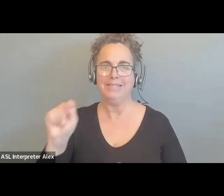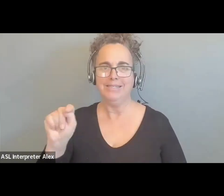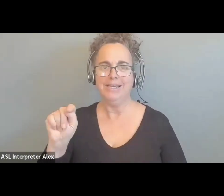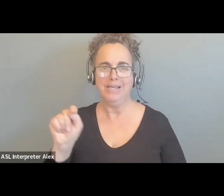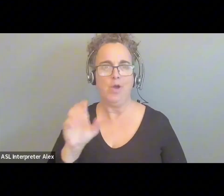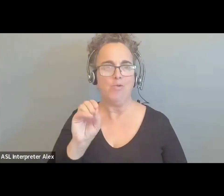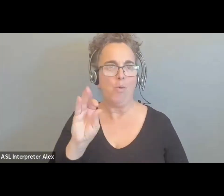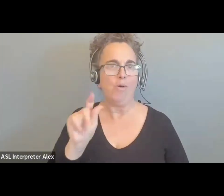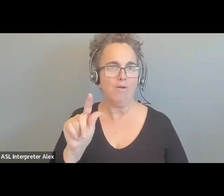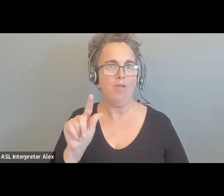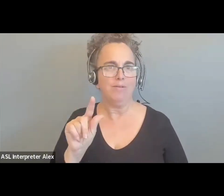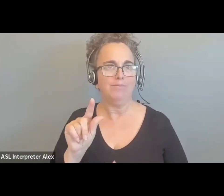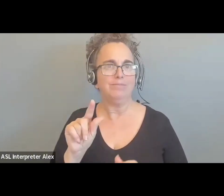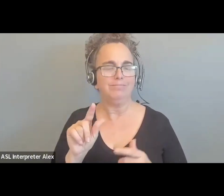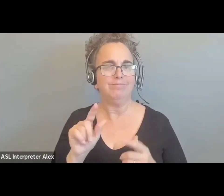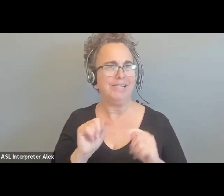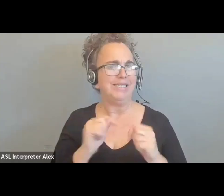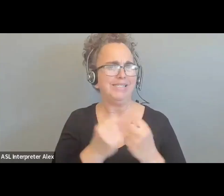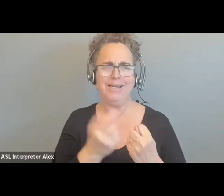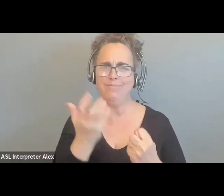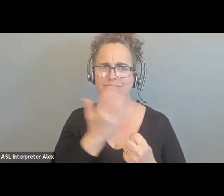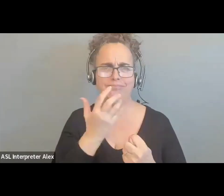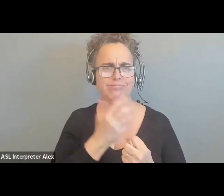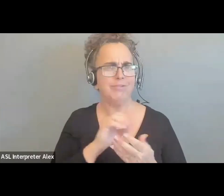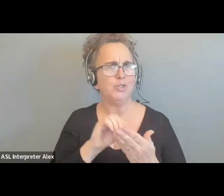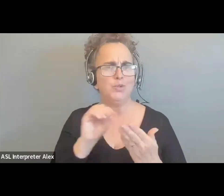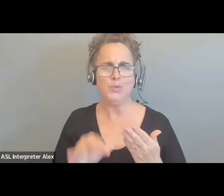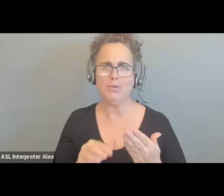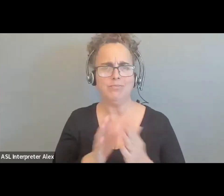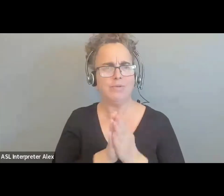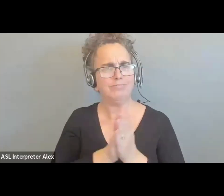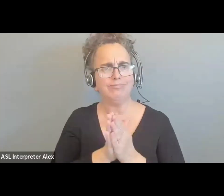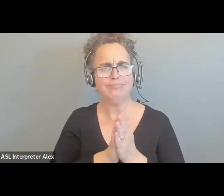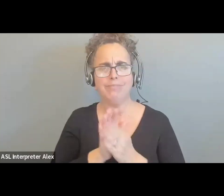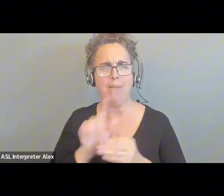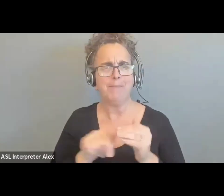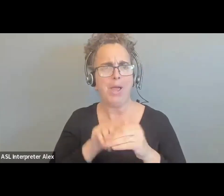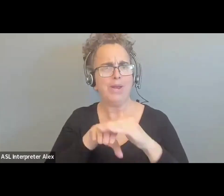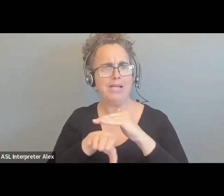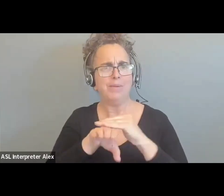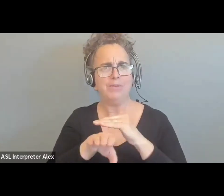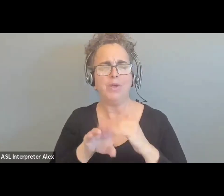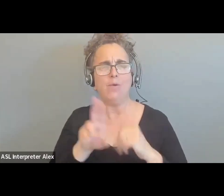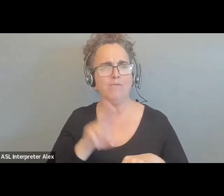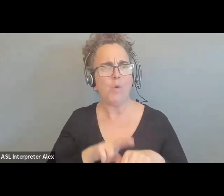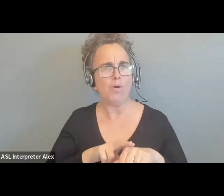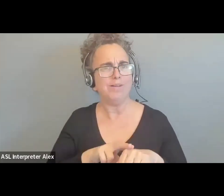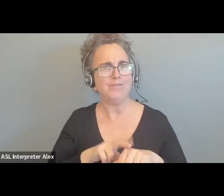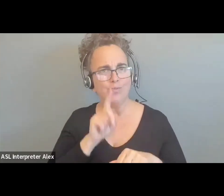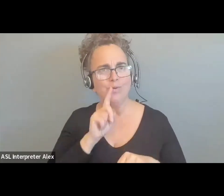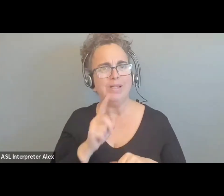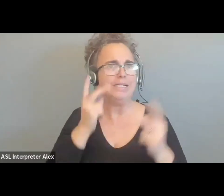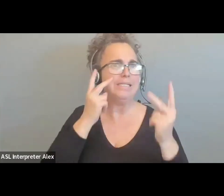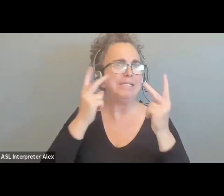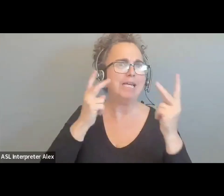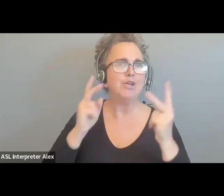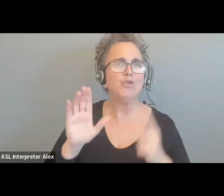really cares about accessibility and I think a huge part of it is sort of looking to your outer community, looking at the clubs